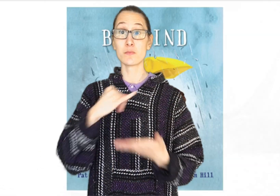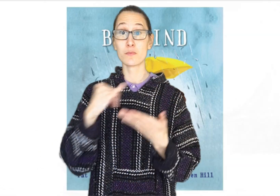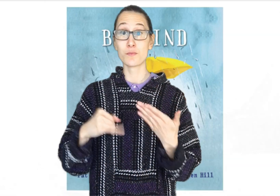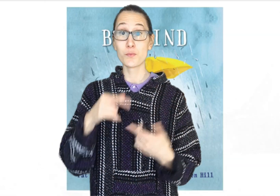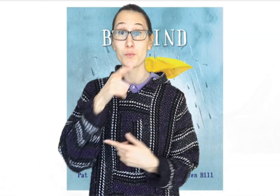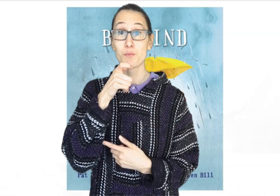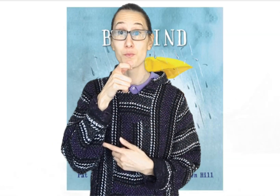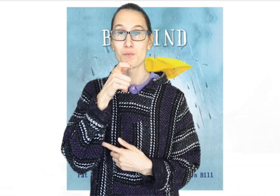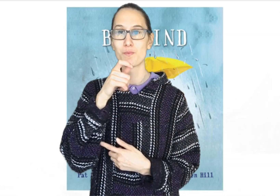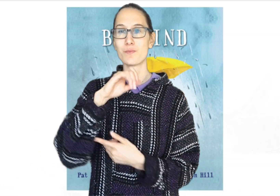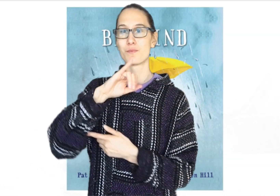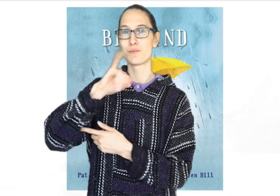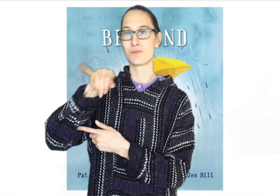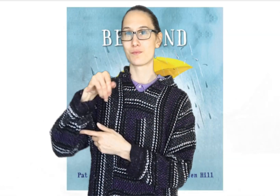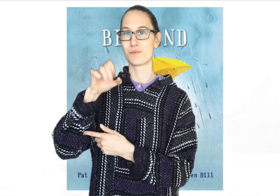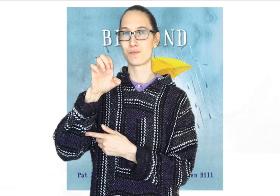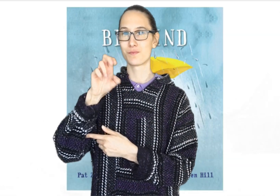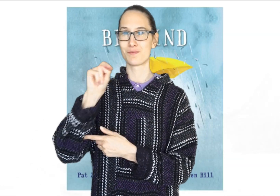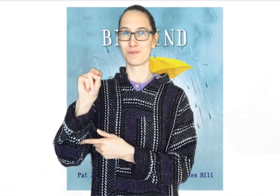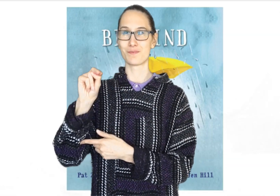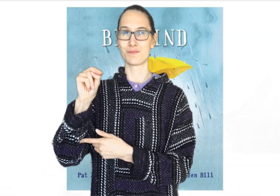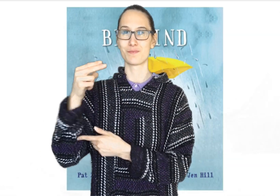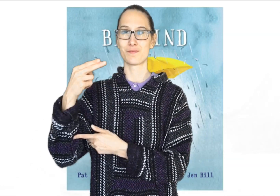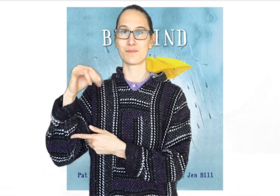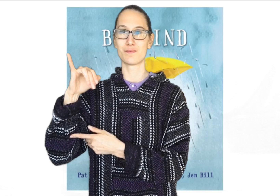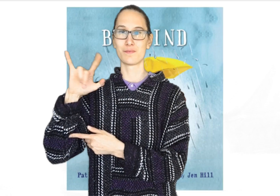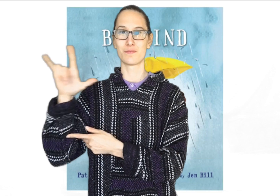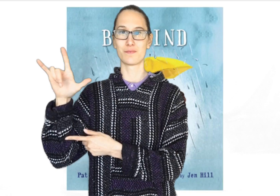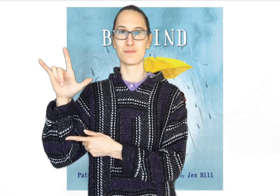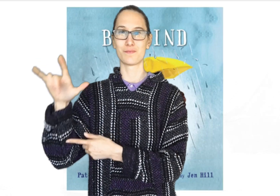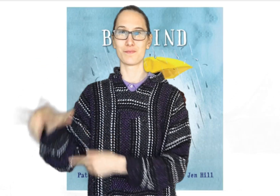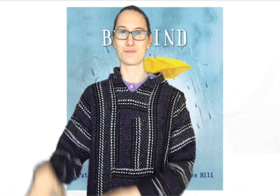Illustrated by Jen Hill